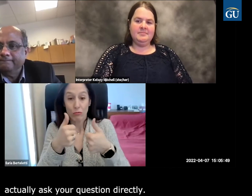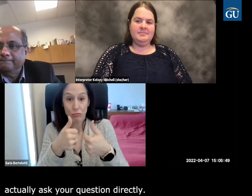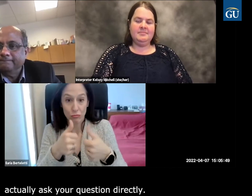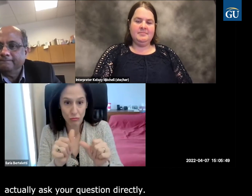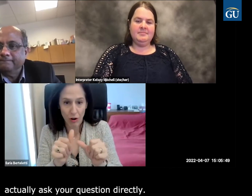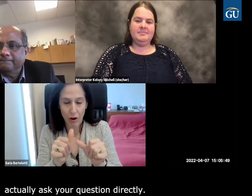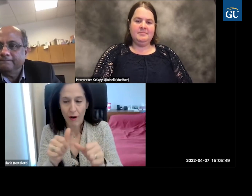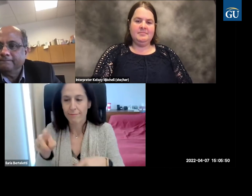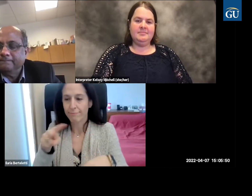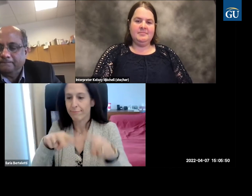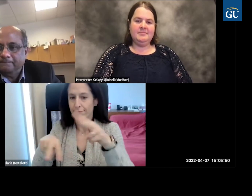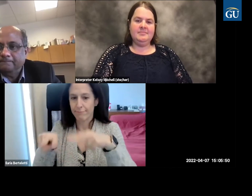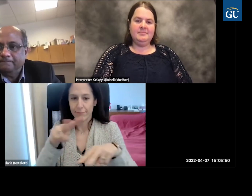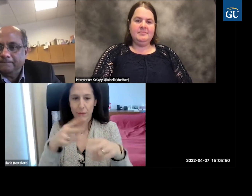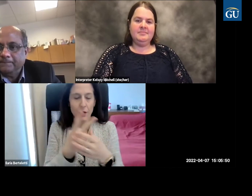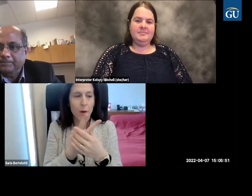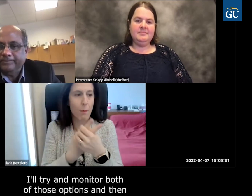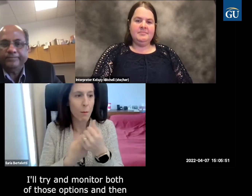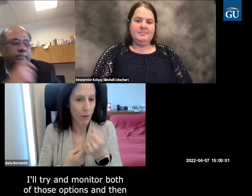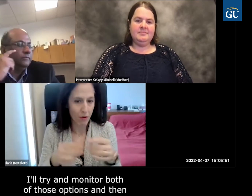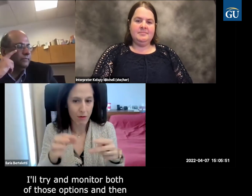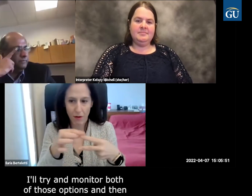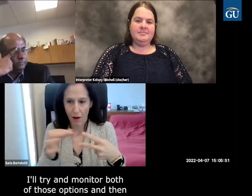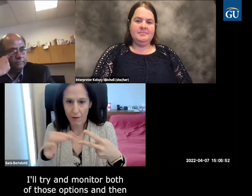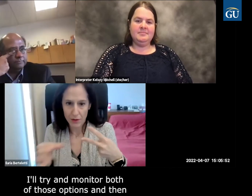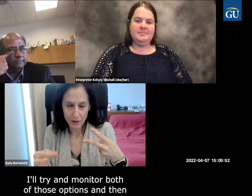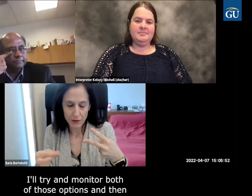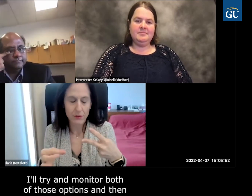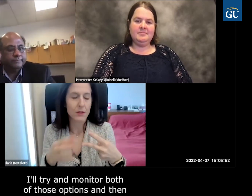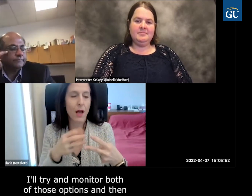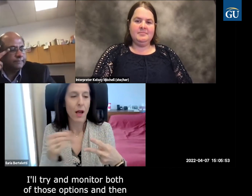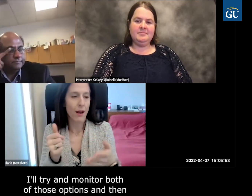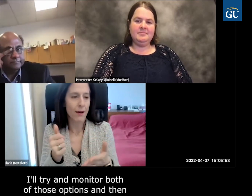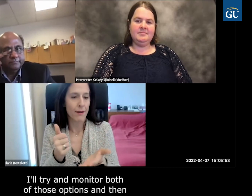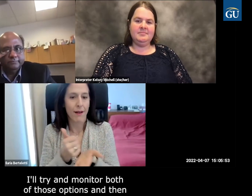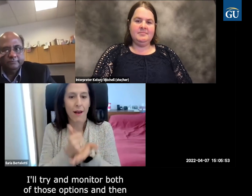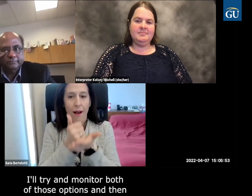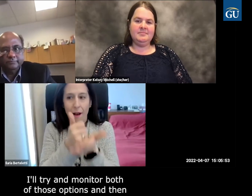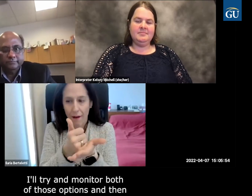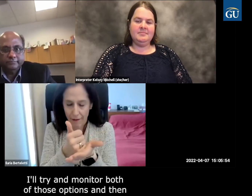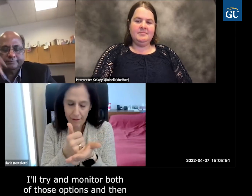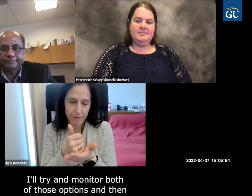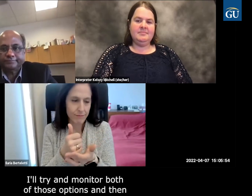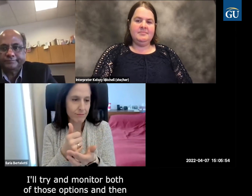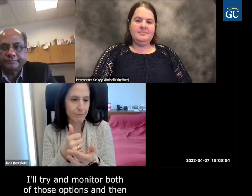directly i'll try and monitor both of those